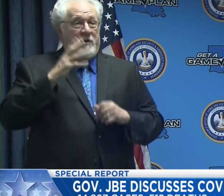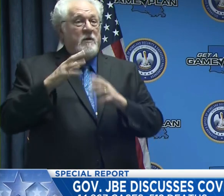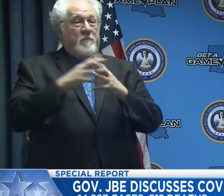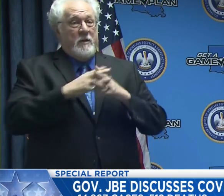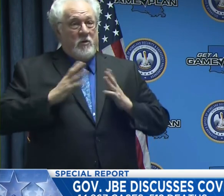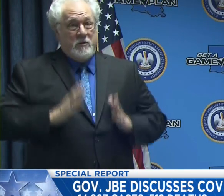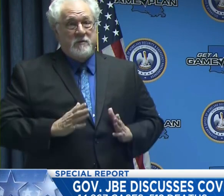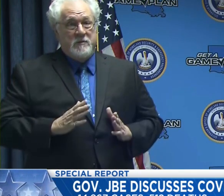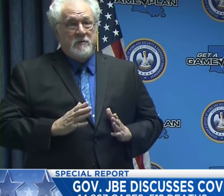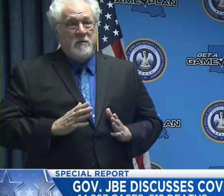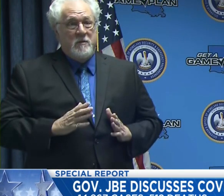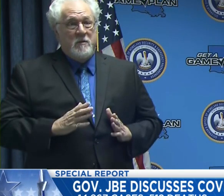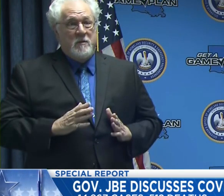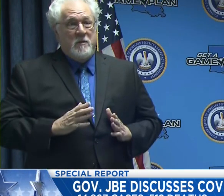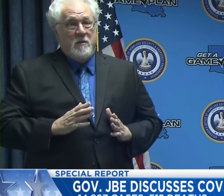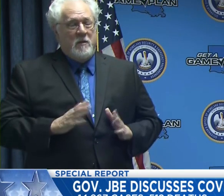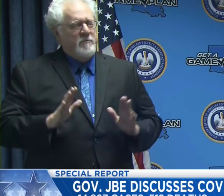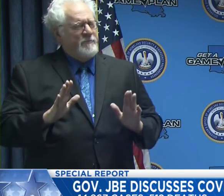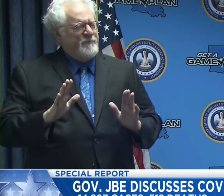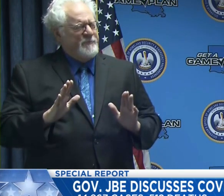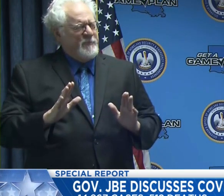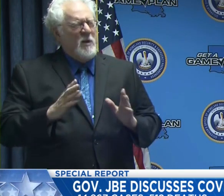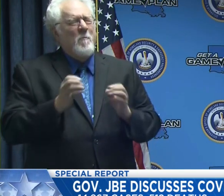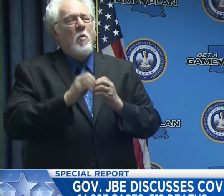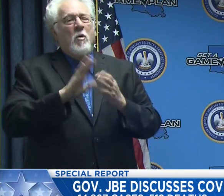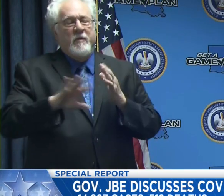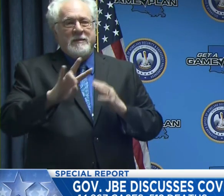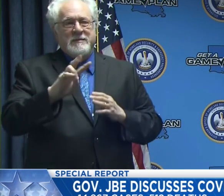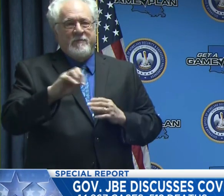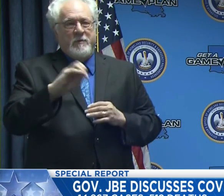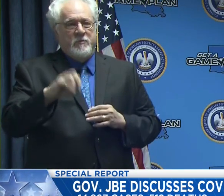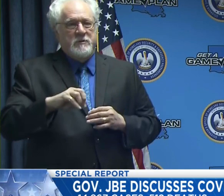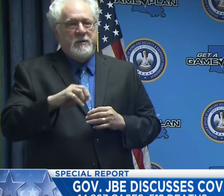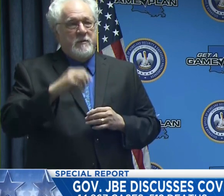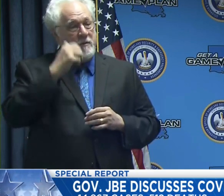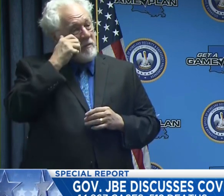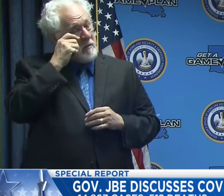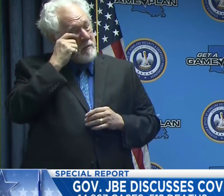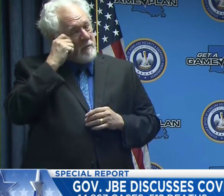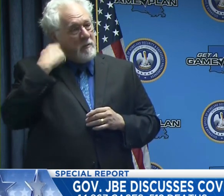SLIGHTLY MORE THAN 70% OF ALL THE DEATHS IN LOUISIANA ARE AFRICAN-AMERICANS, DISTRICT YOU